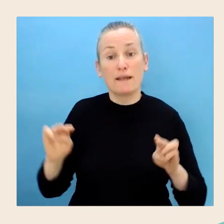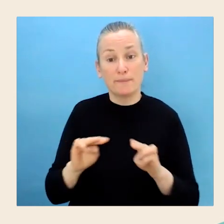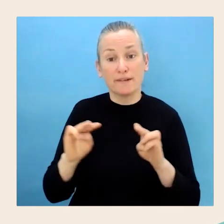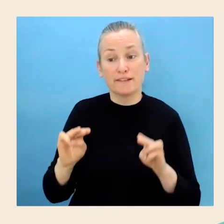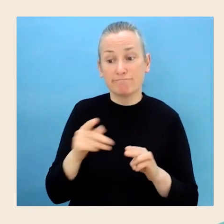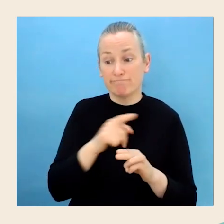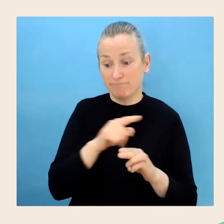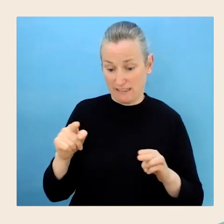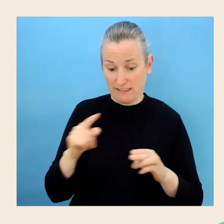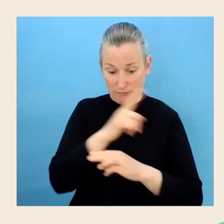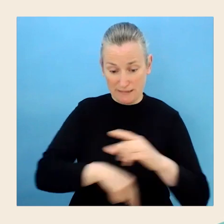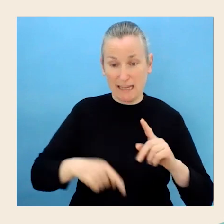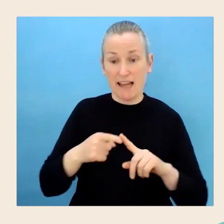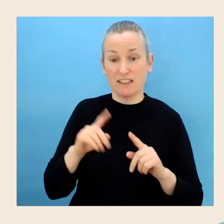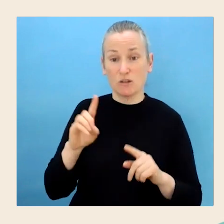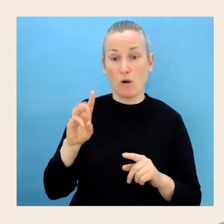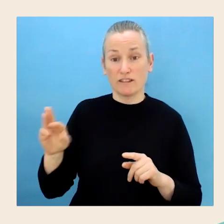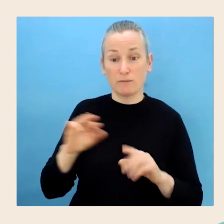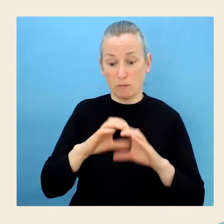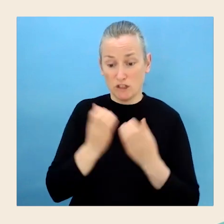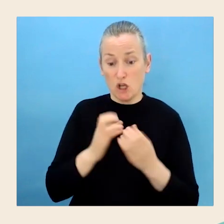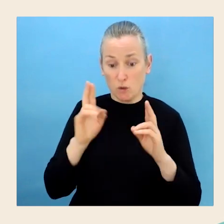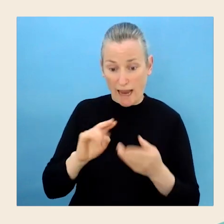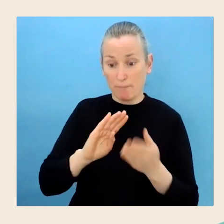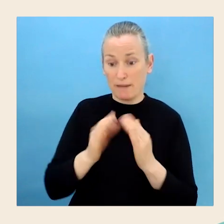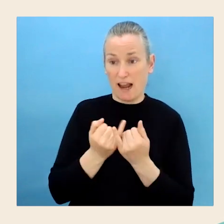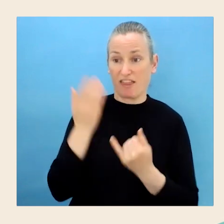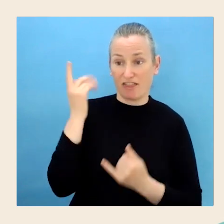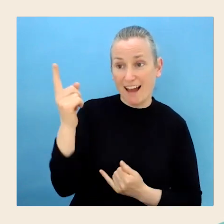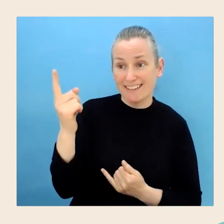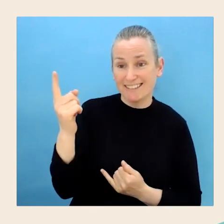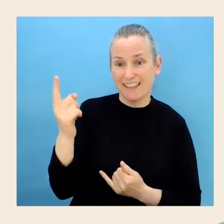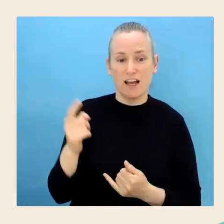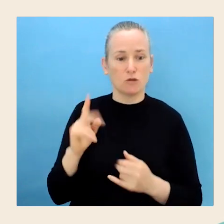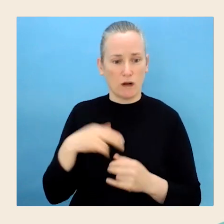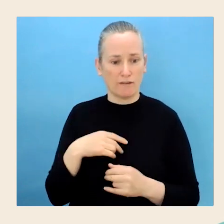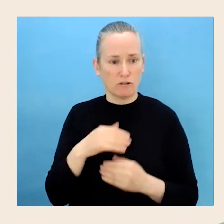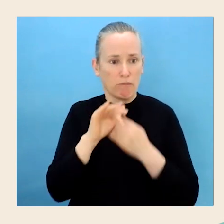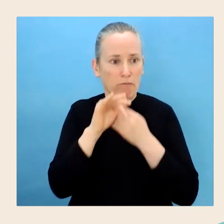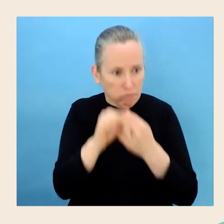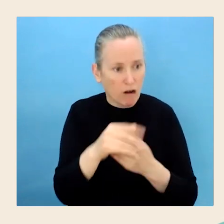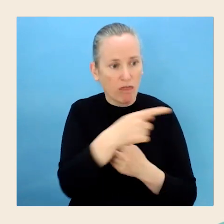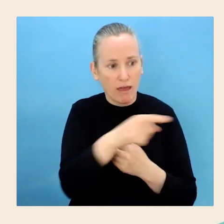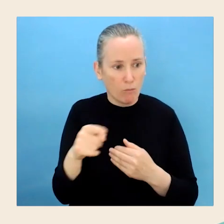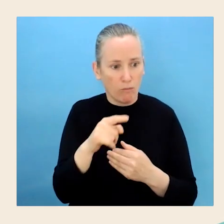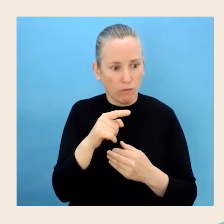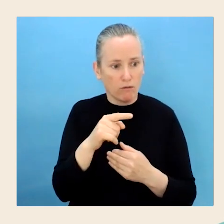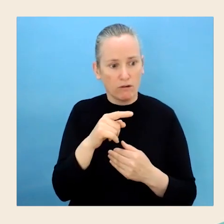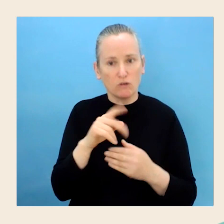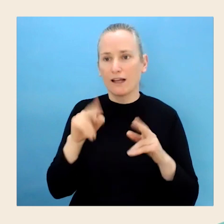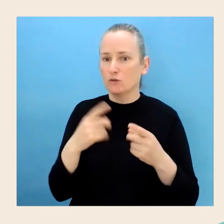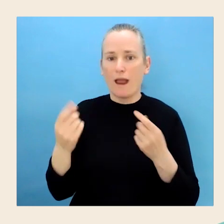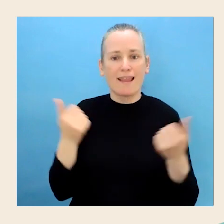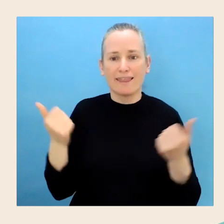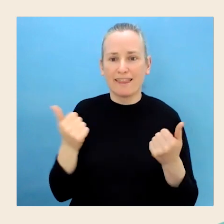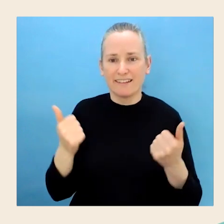look, here's what you can be. You don't have to be what other people tell you to be. You can be out there. I hope that makes sense.